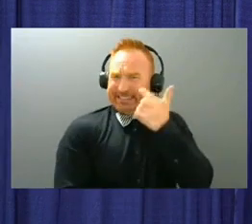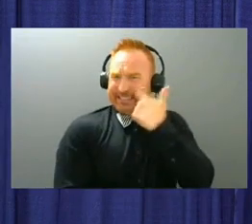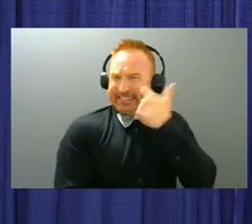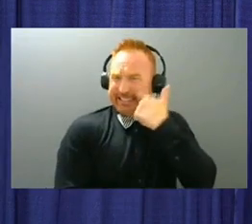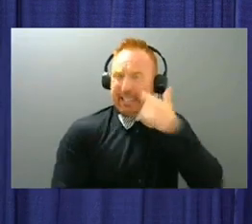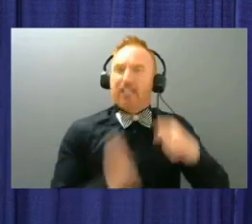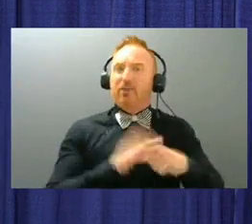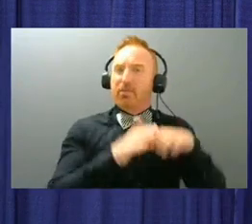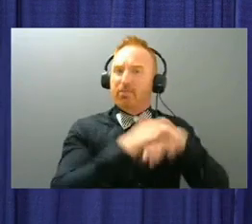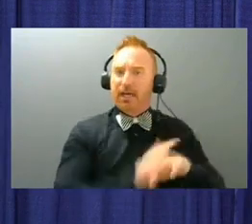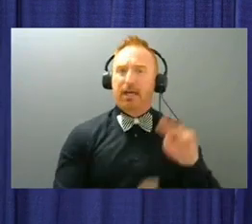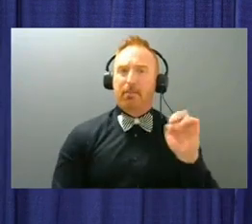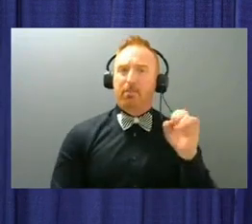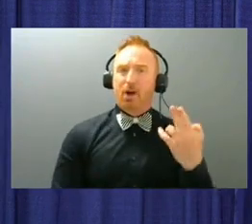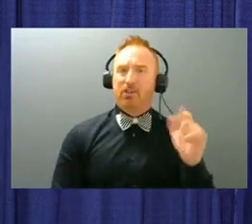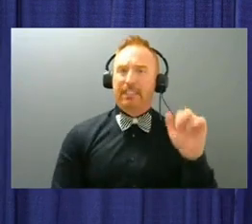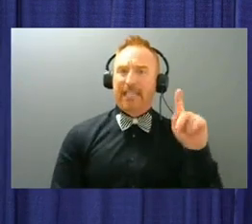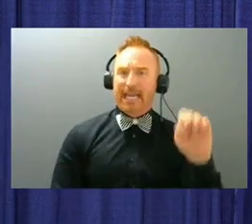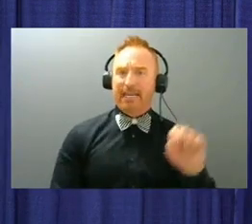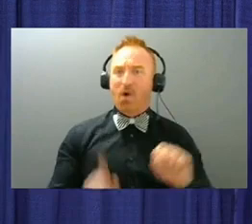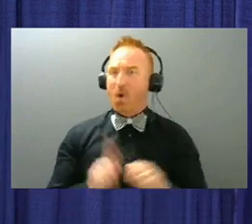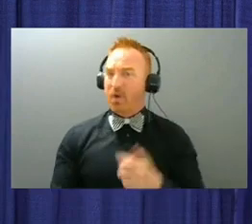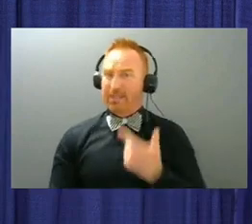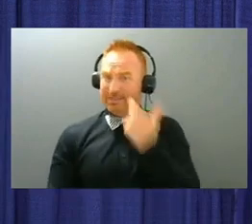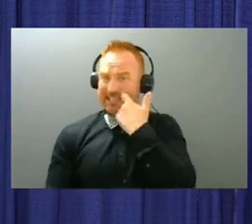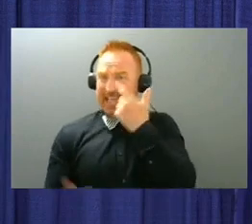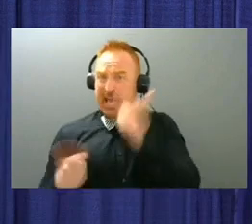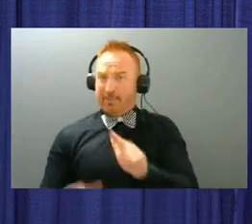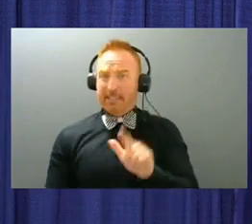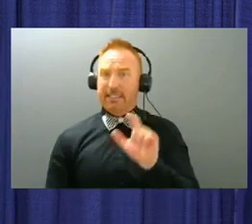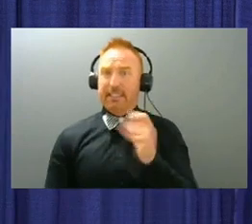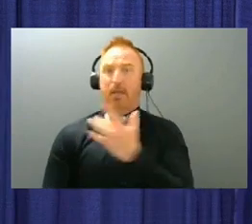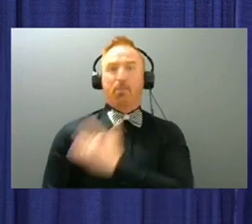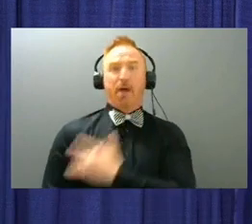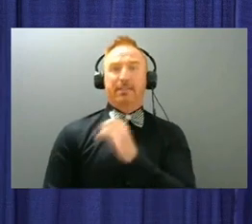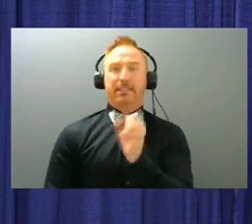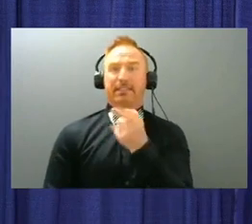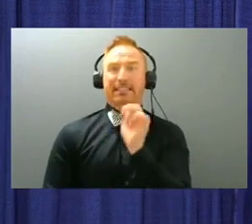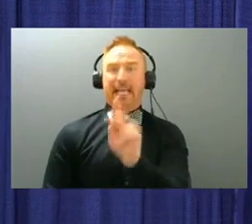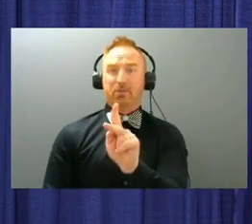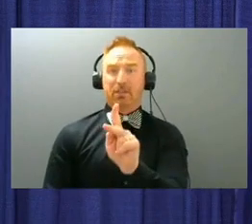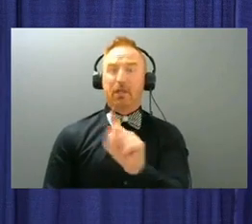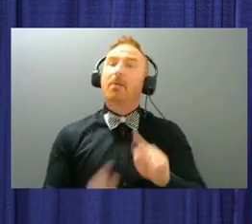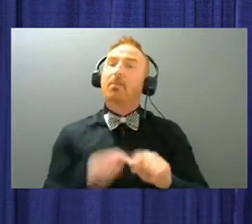tragic attack in a Saskatchewan. But by and large, we have learned and continue to learn to